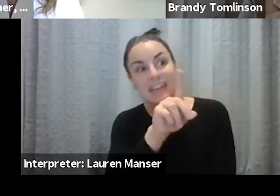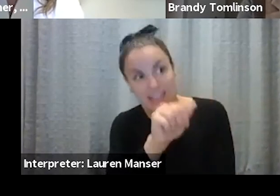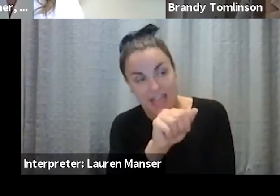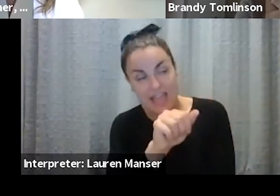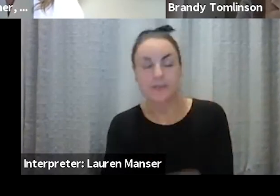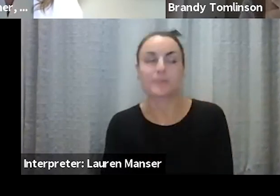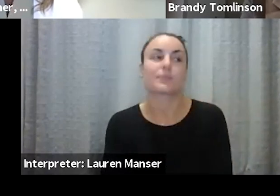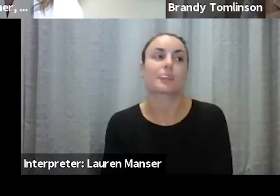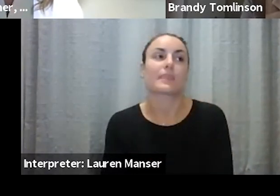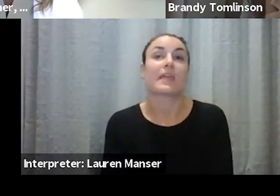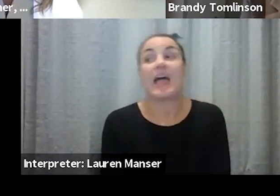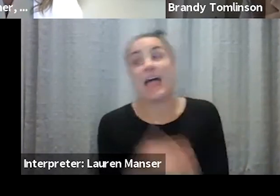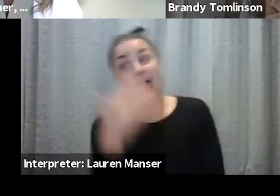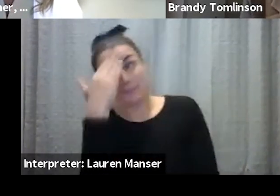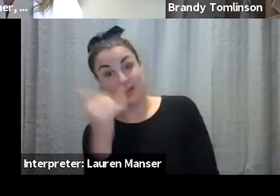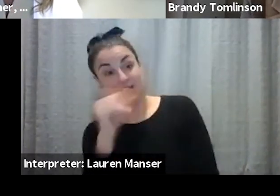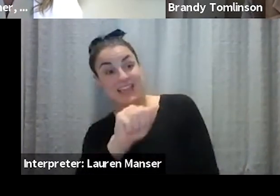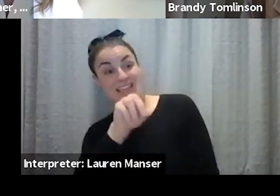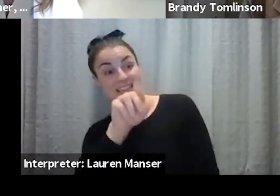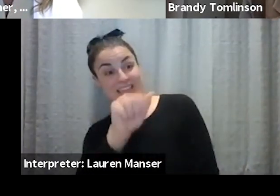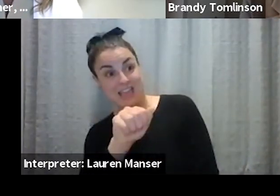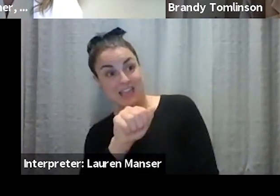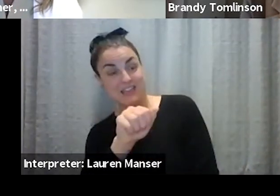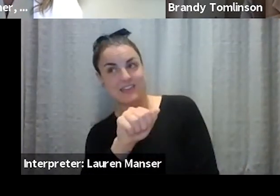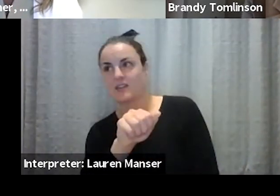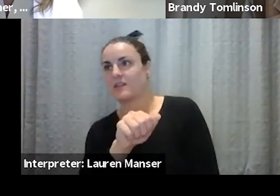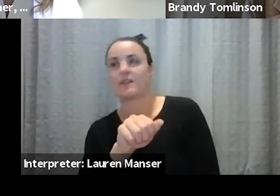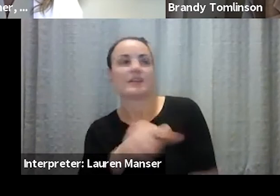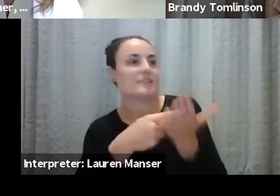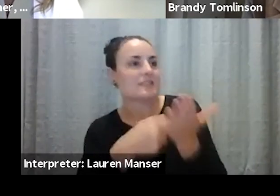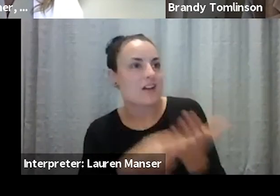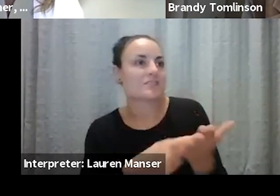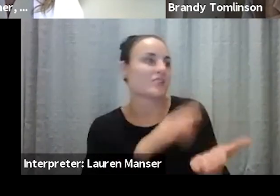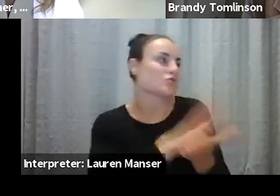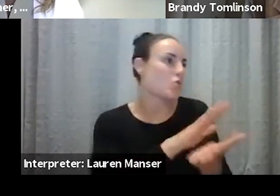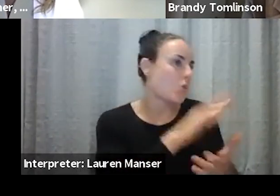including employment, it covers school issues, housing, transportation,